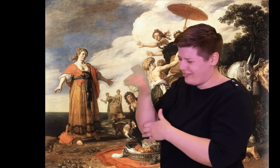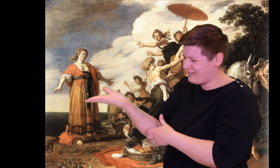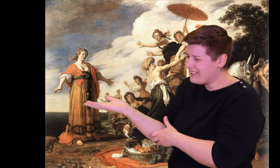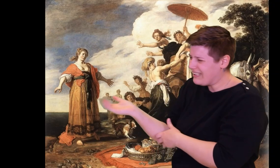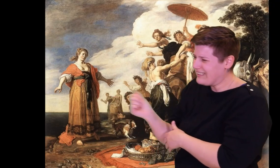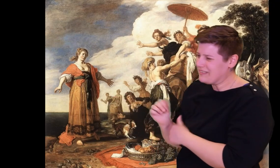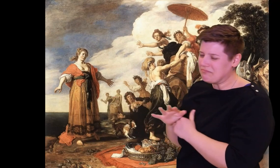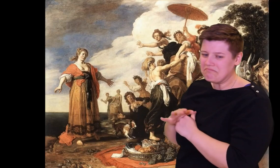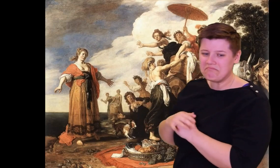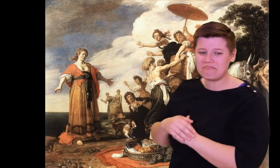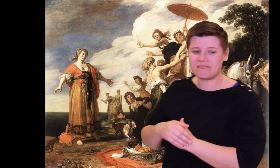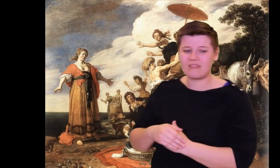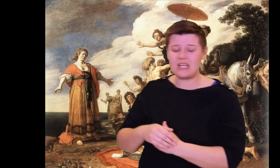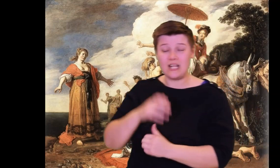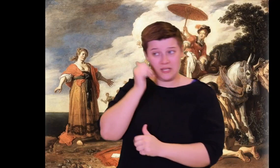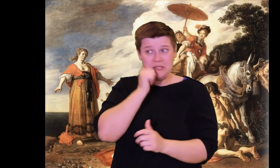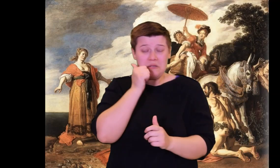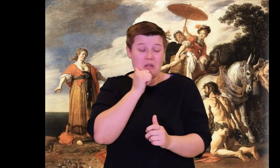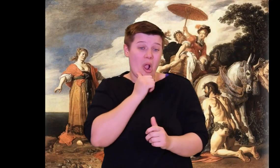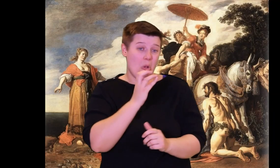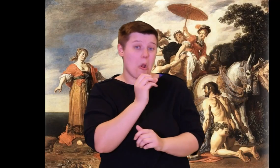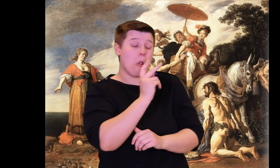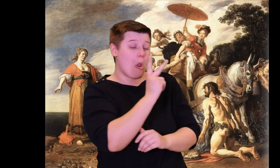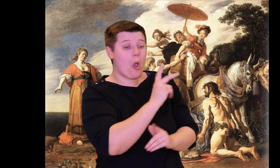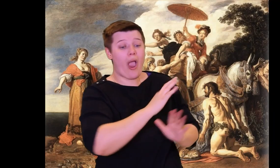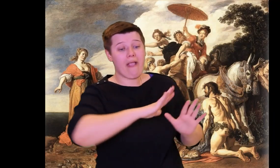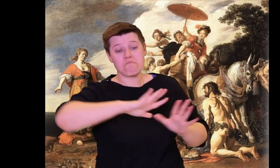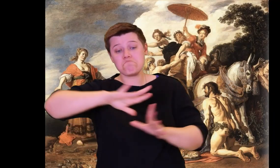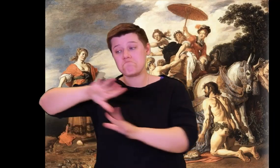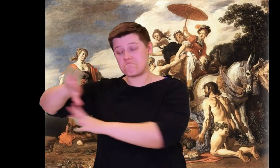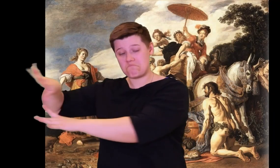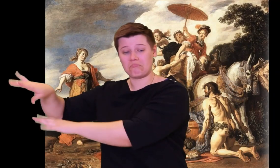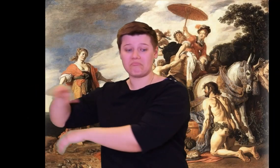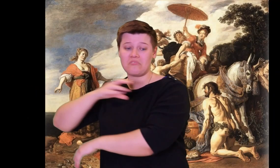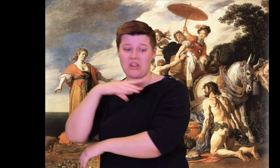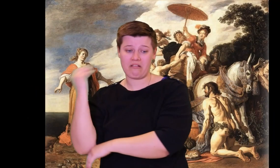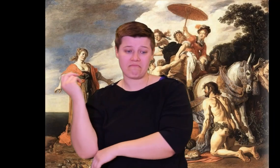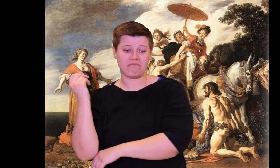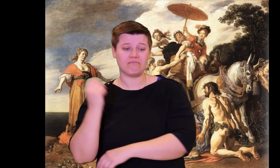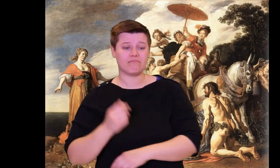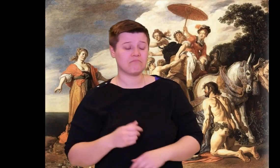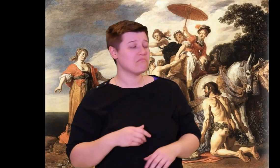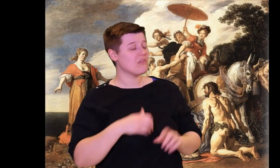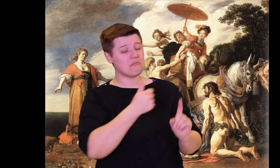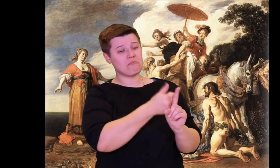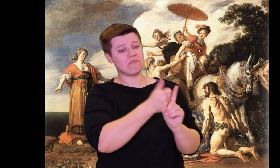So they withdrew. Then he used the river water to scrub the brine off from his back and shoulders,